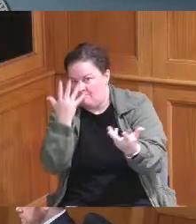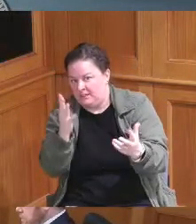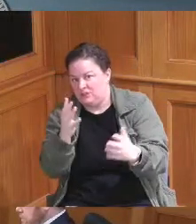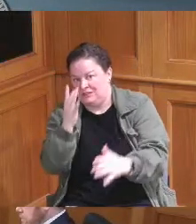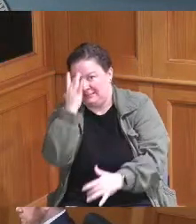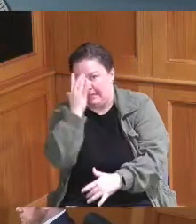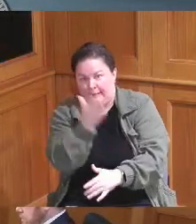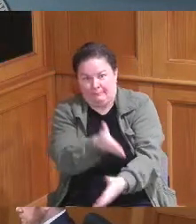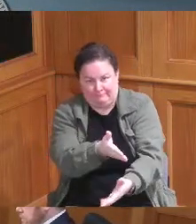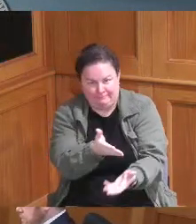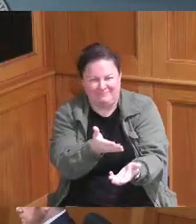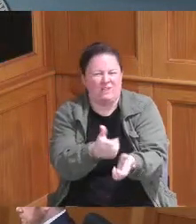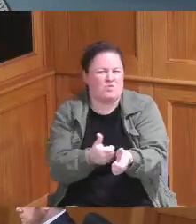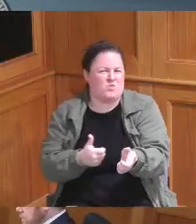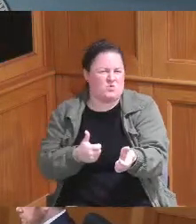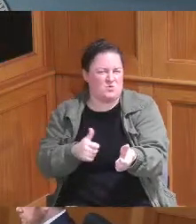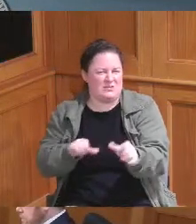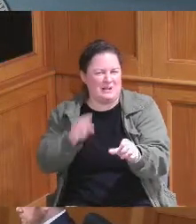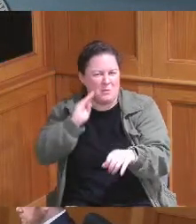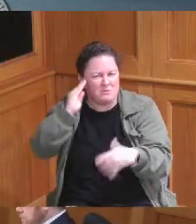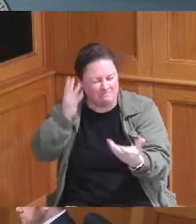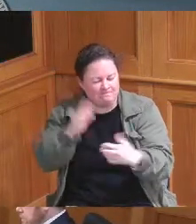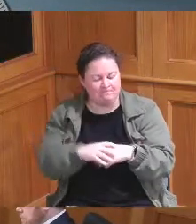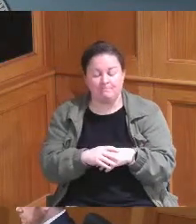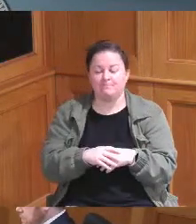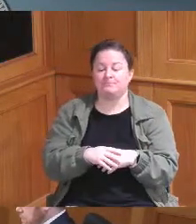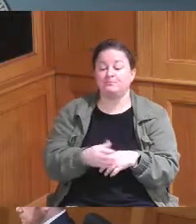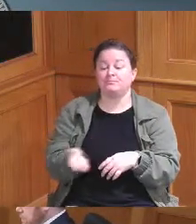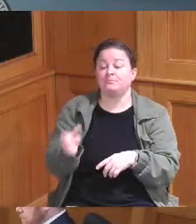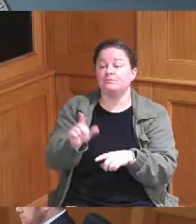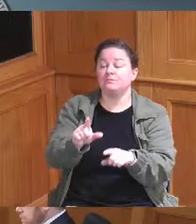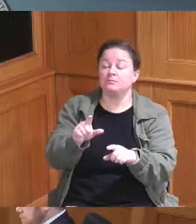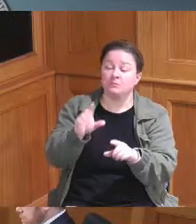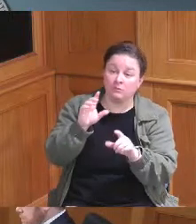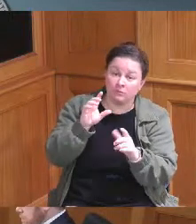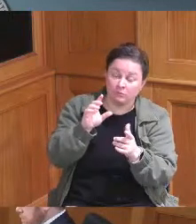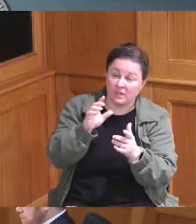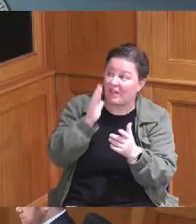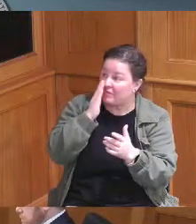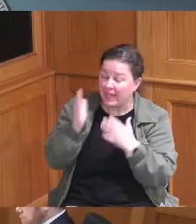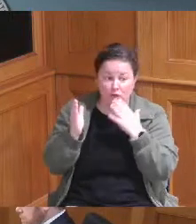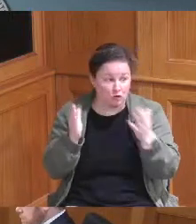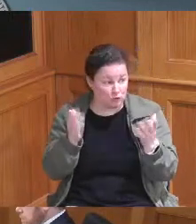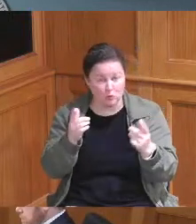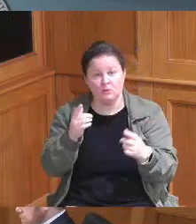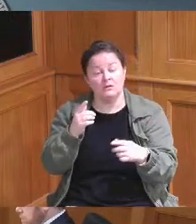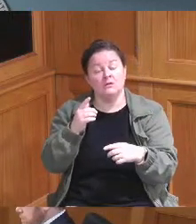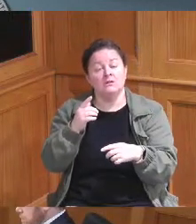Commissioner Dumas thank you Madam chair thank you for all that you do and your staff as usual thank